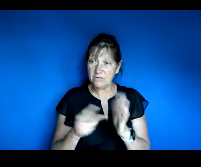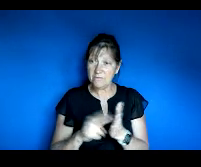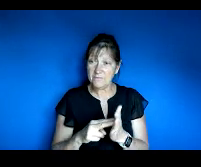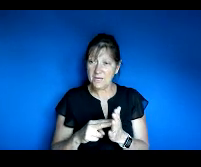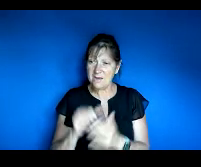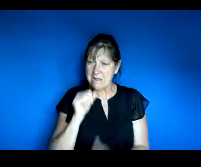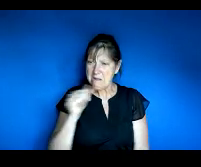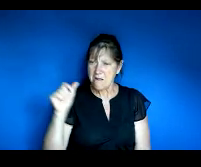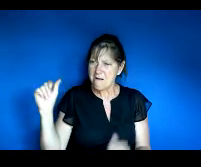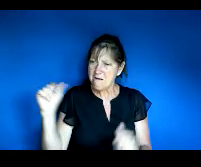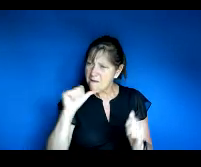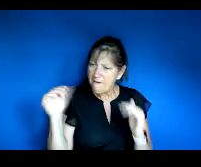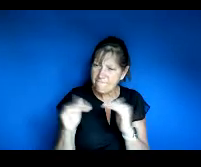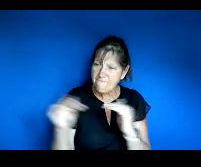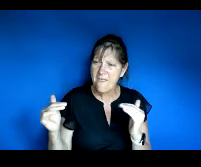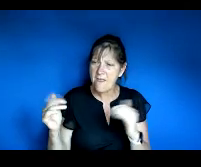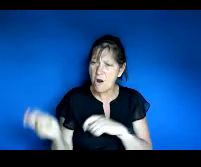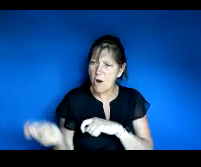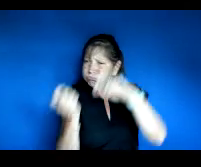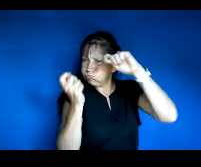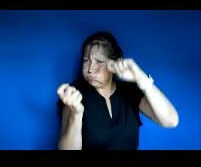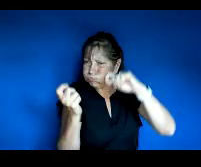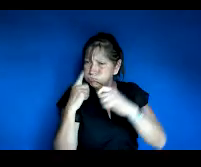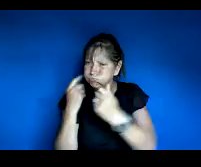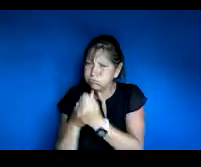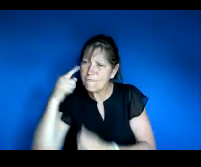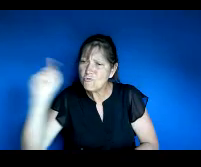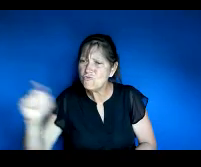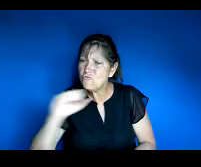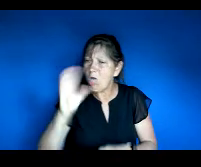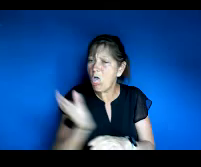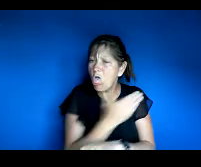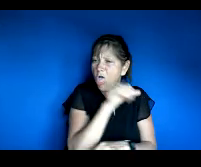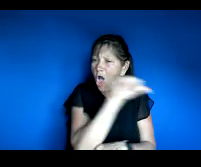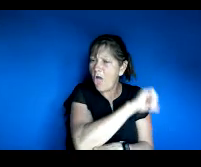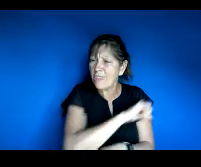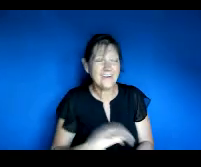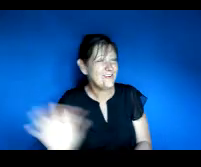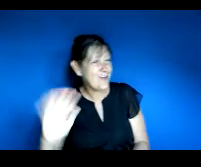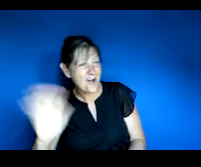They're specifically designed not to be that, they're really designed to give students the ability